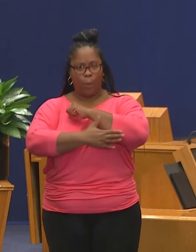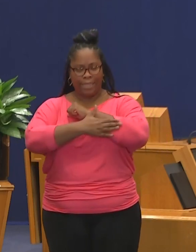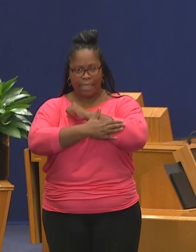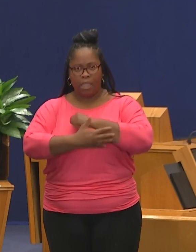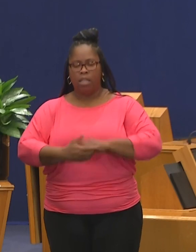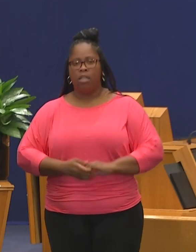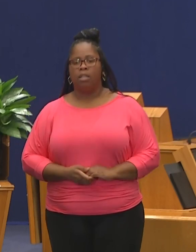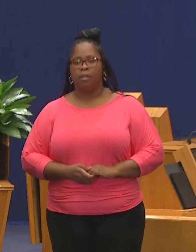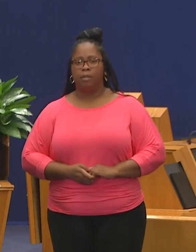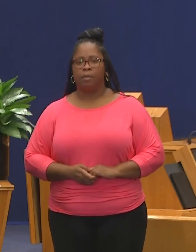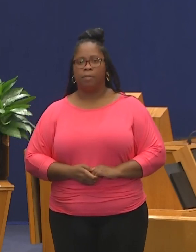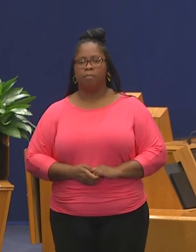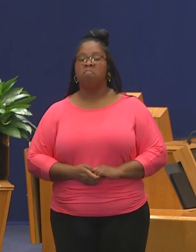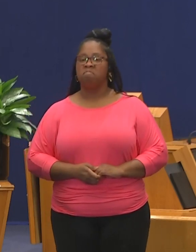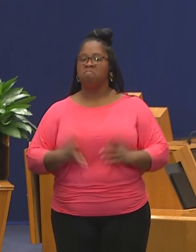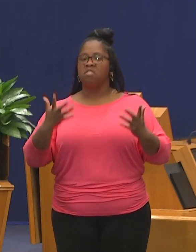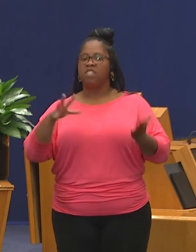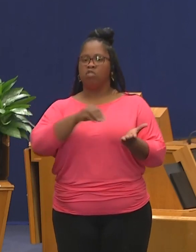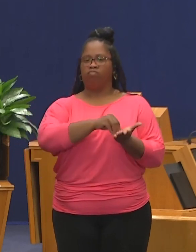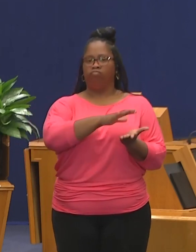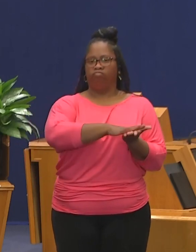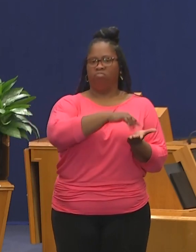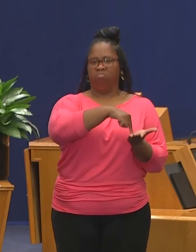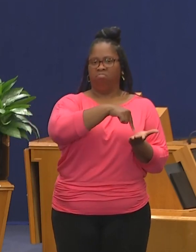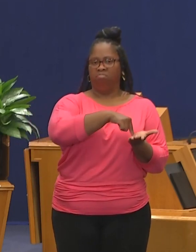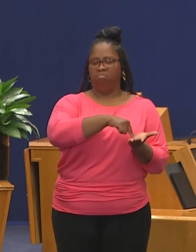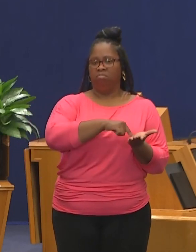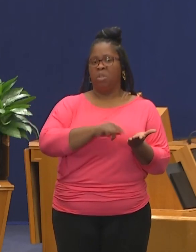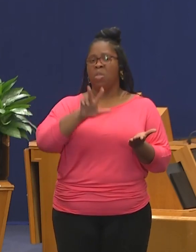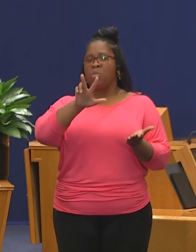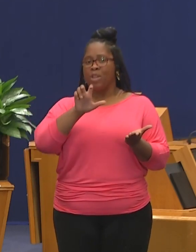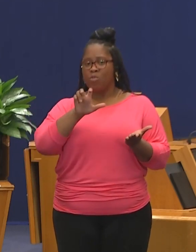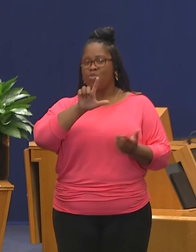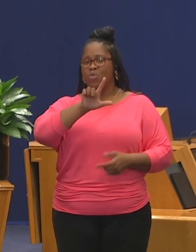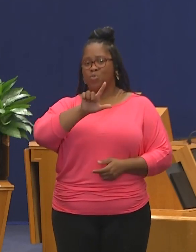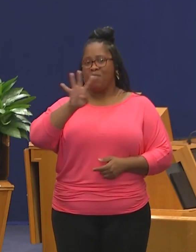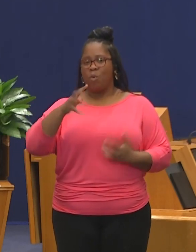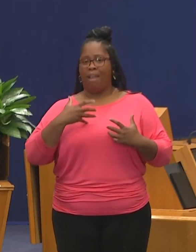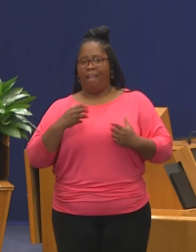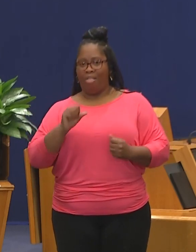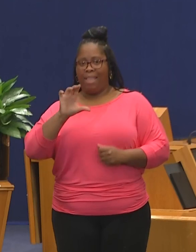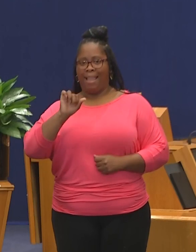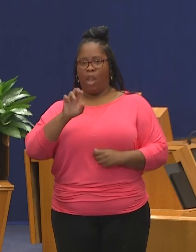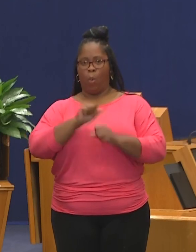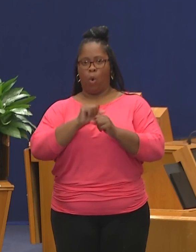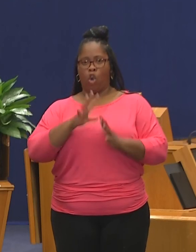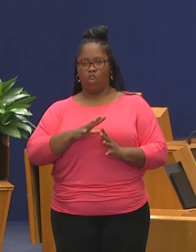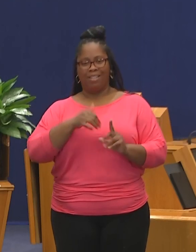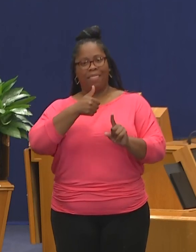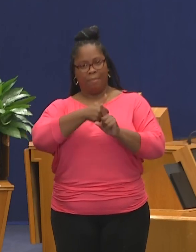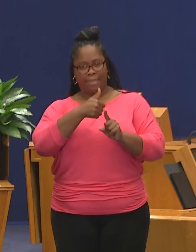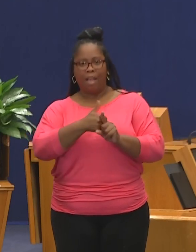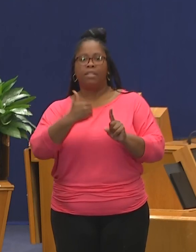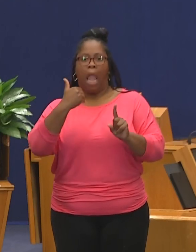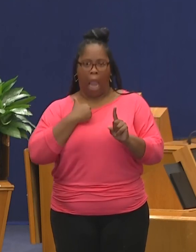THROUGHOUT THE COUNTY.